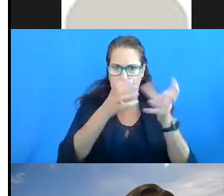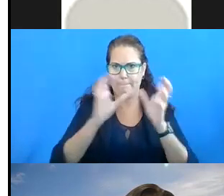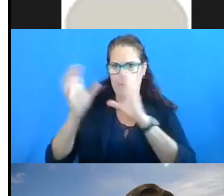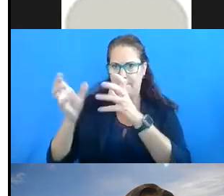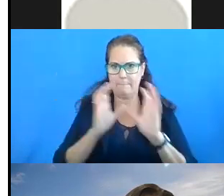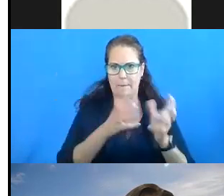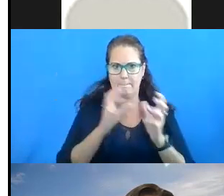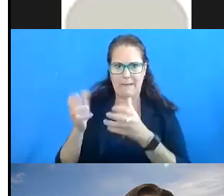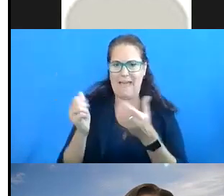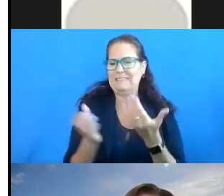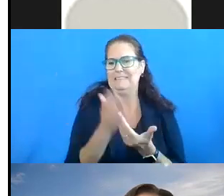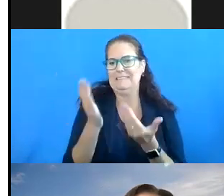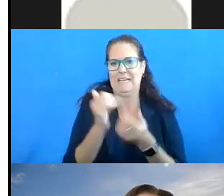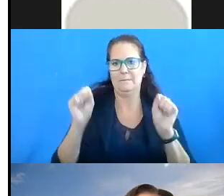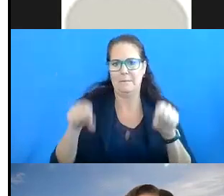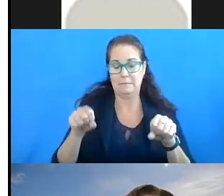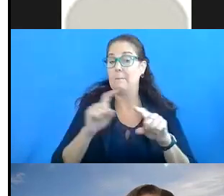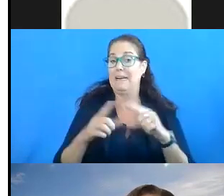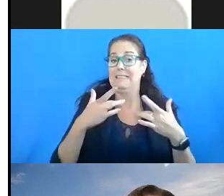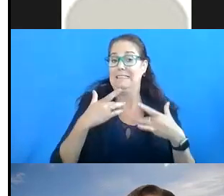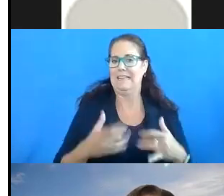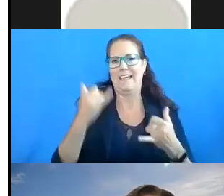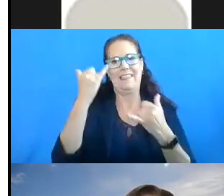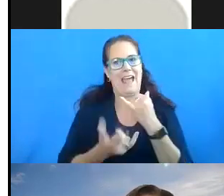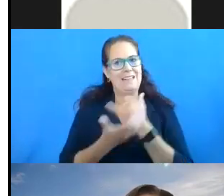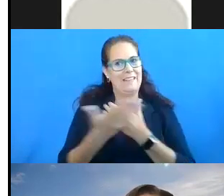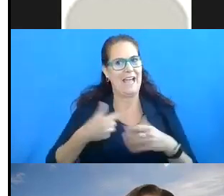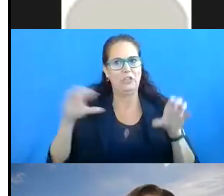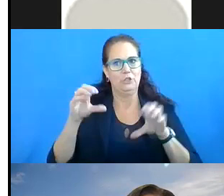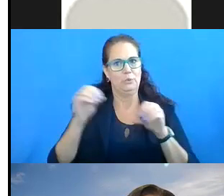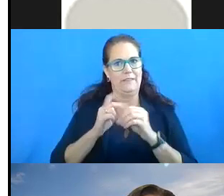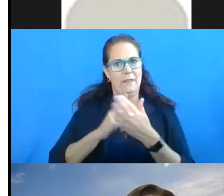as easy as possible, but it is usually the last thing I do in my project. The last thing I do is